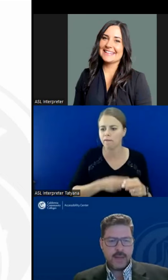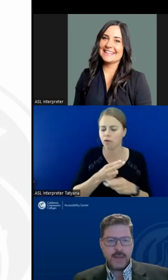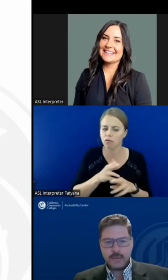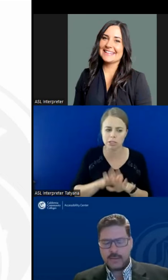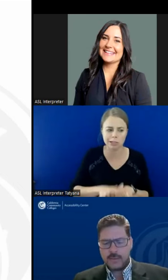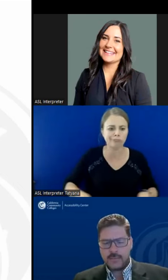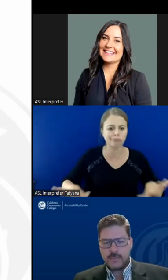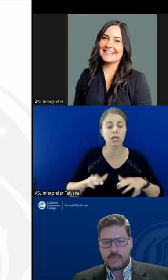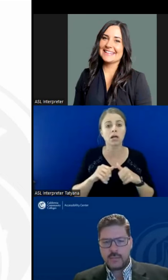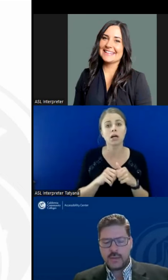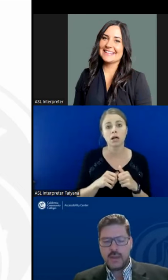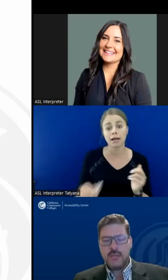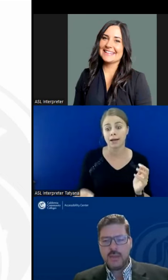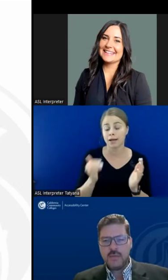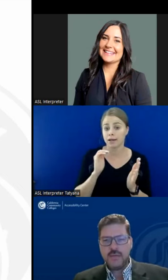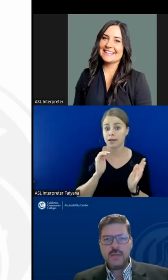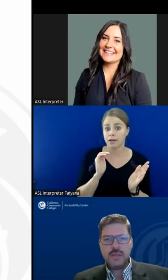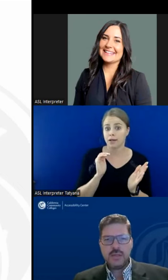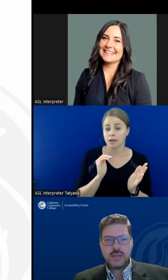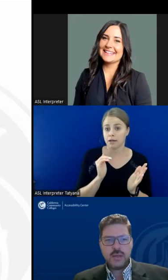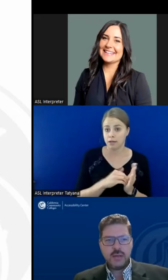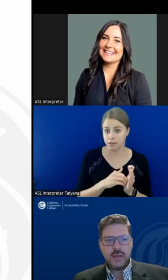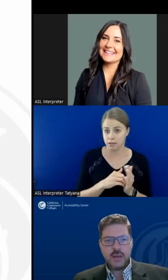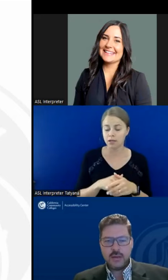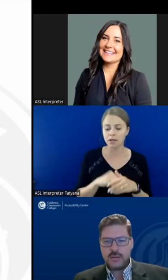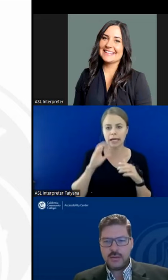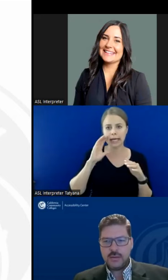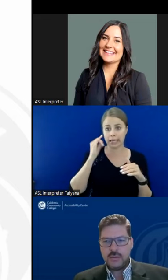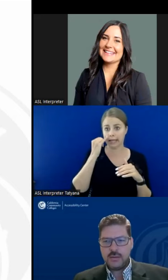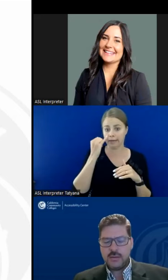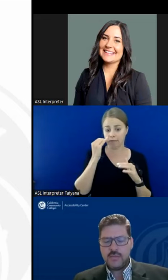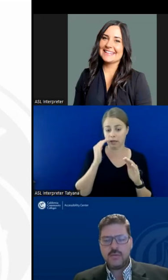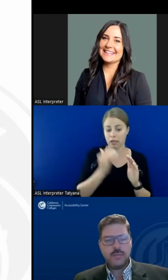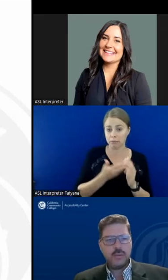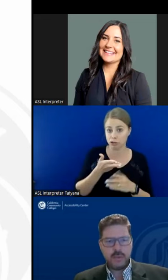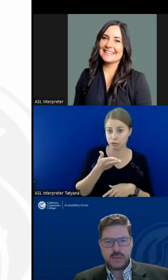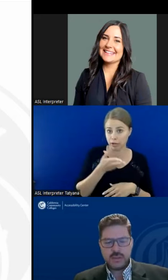Again, if images are there for a purpose,